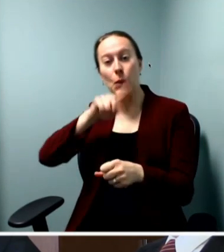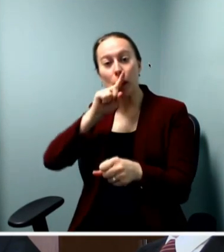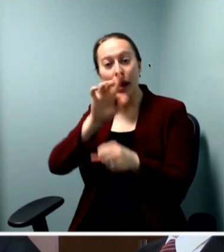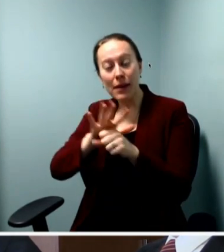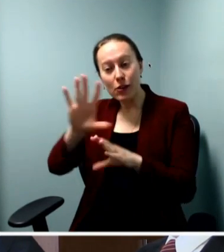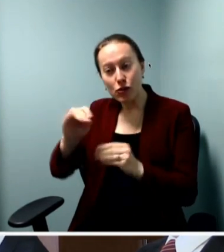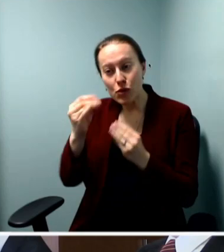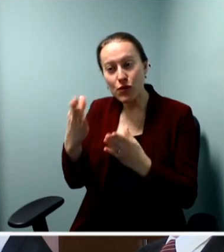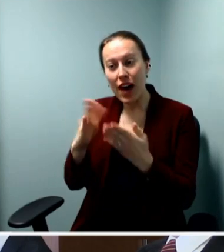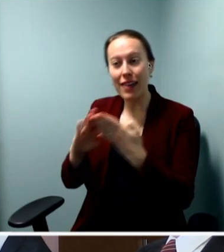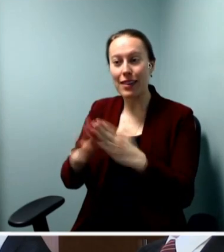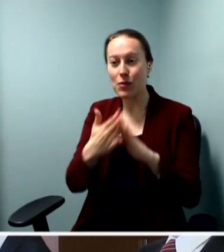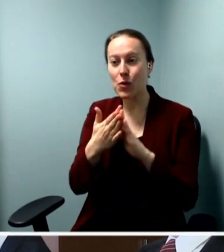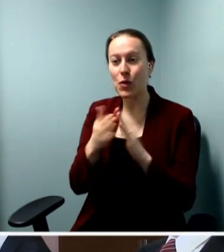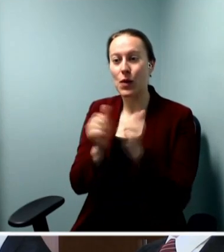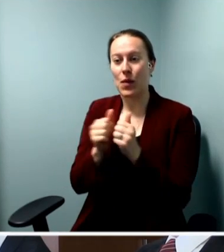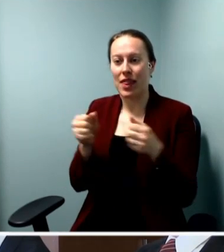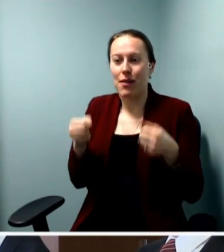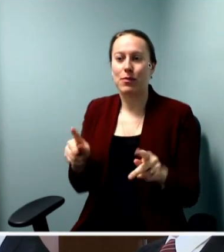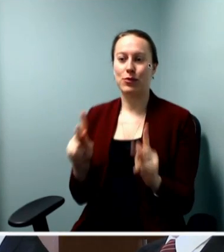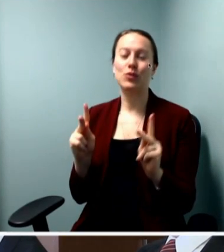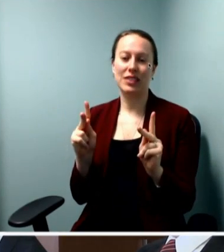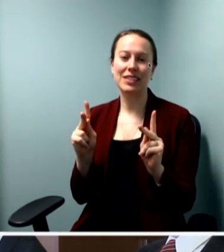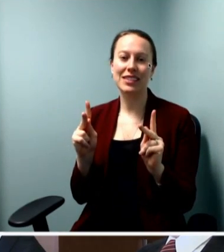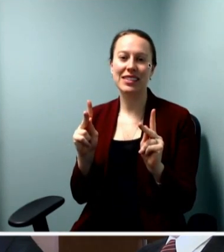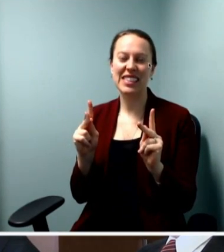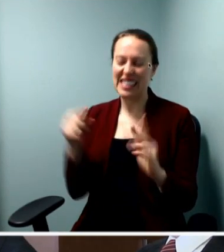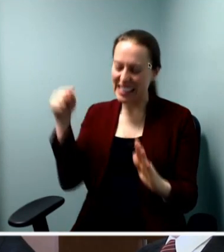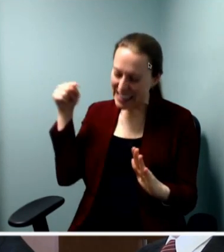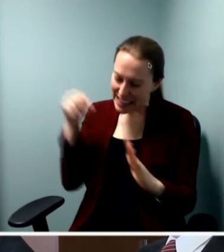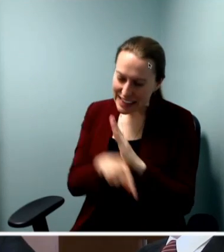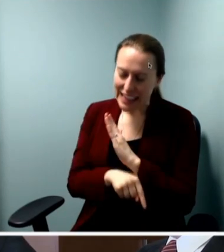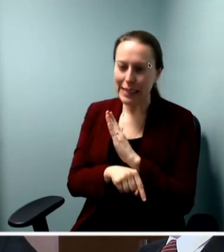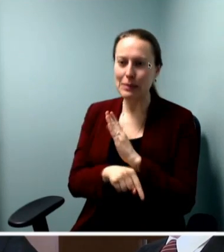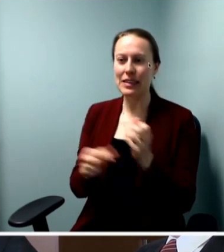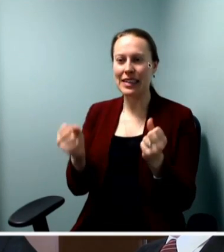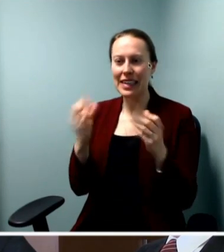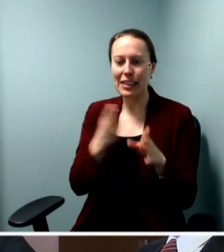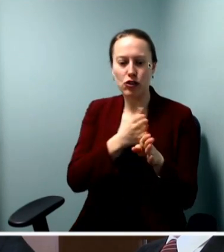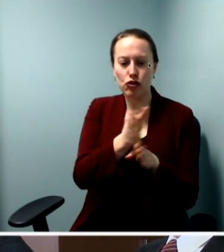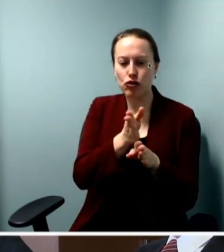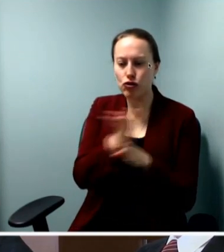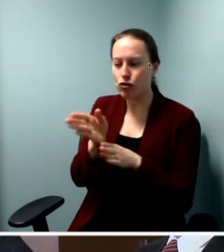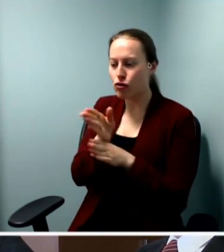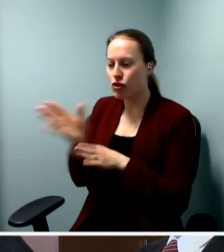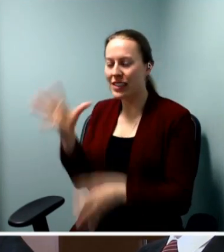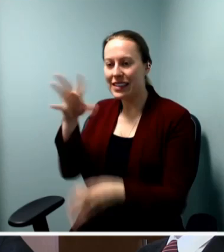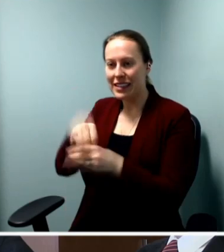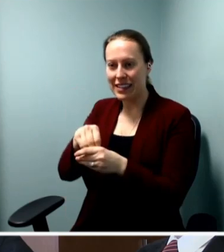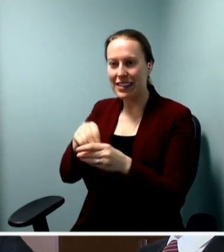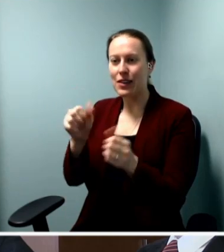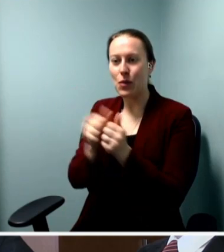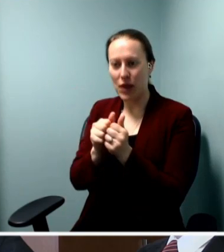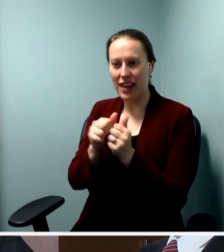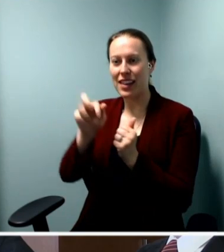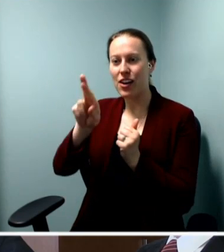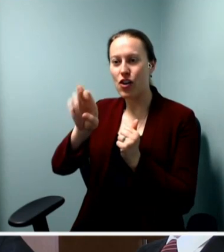with opportunities for deep interdisciplinary engagement with resident artists and their creative works.